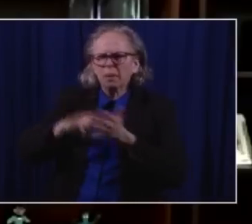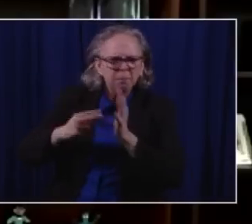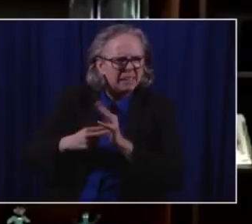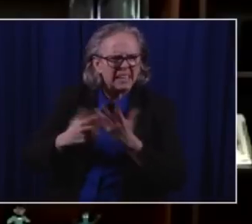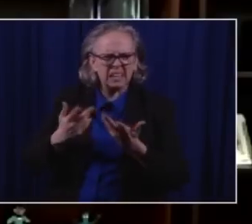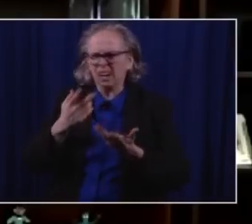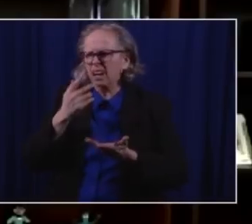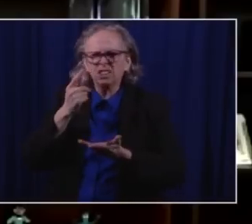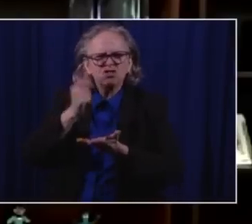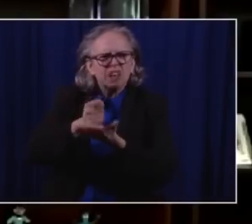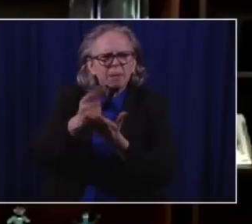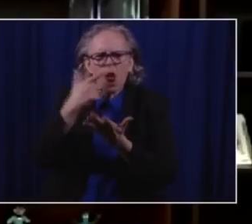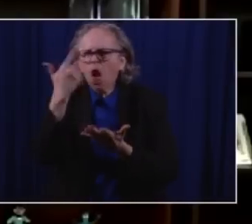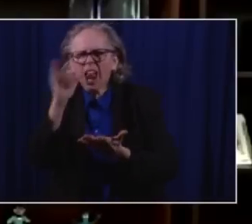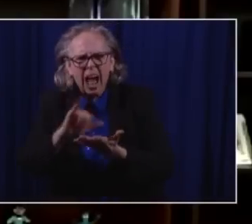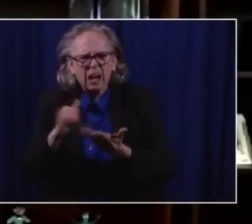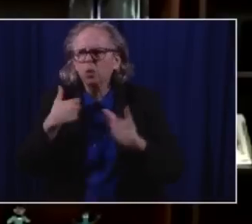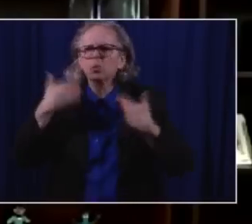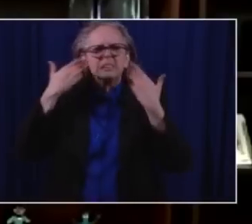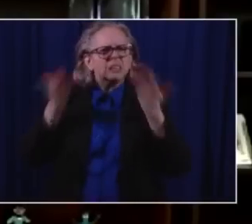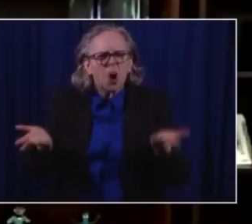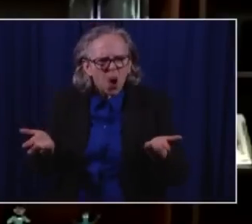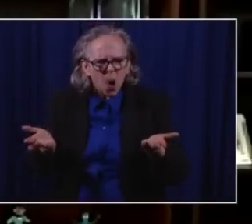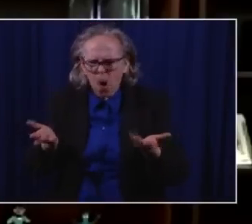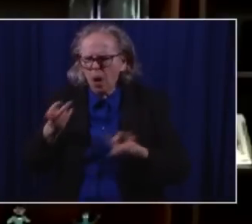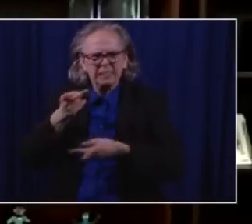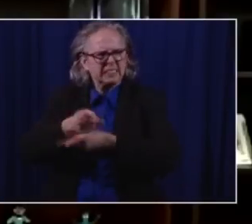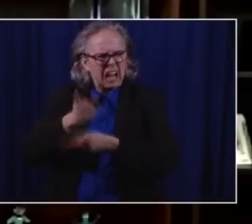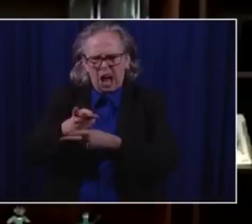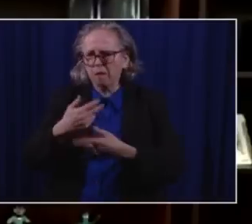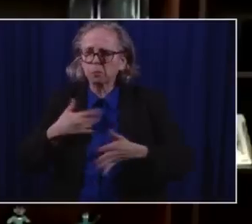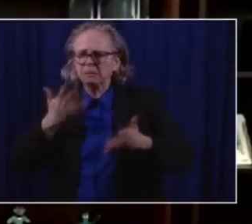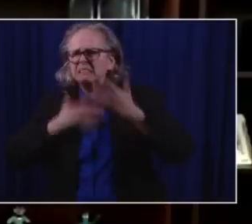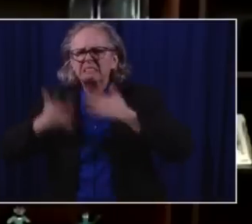help. Times. I would just echo that you know when the spring. We really virus rear they didn't have a